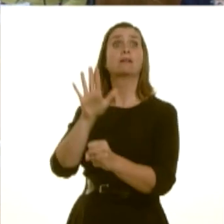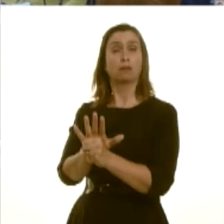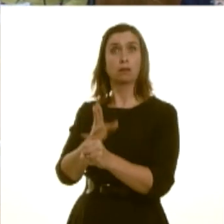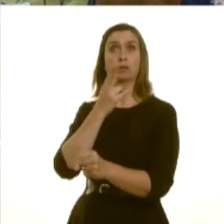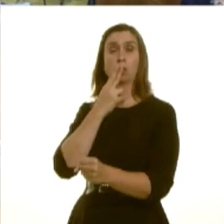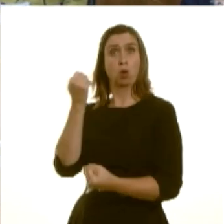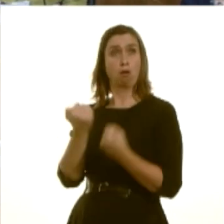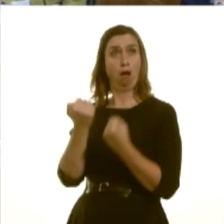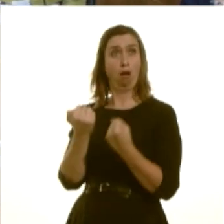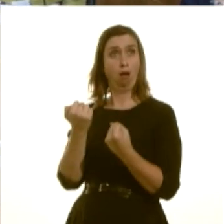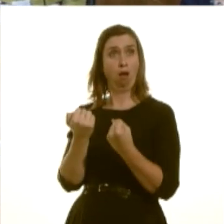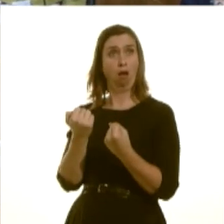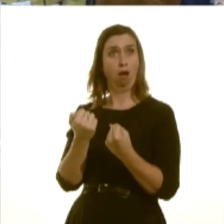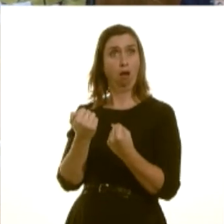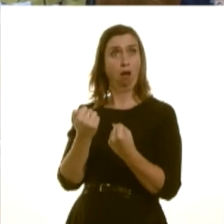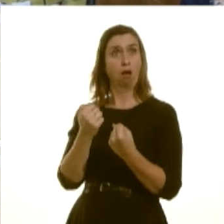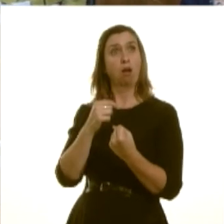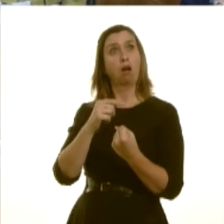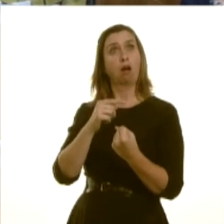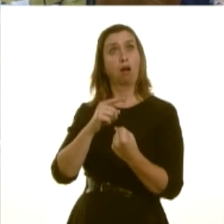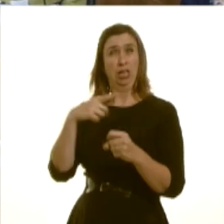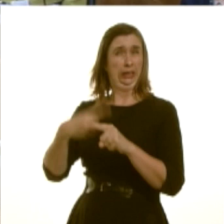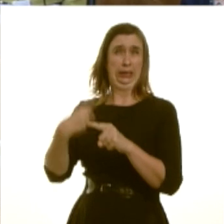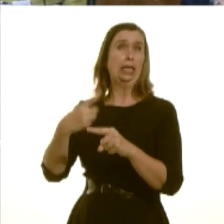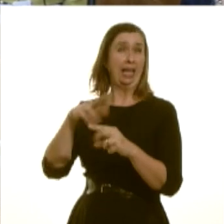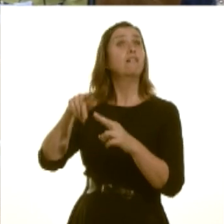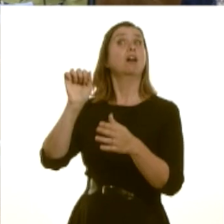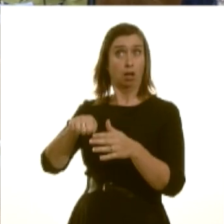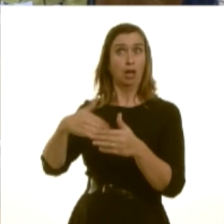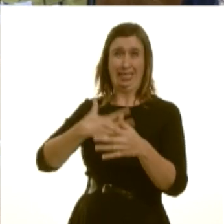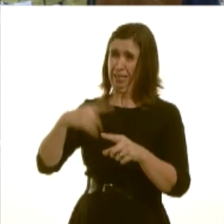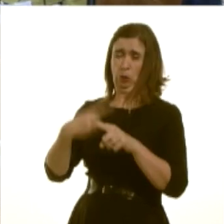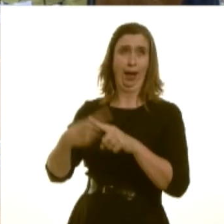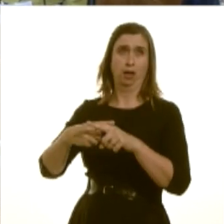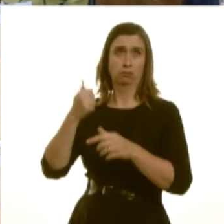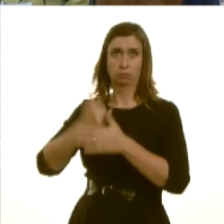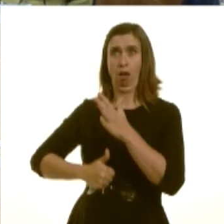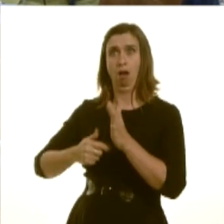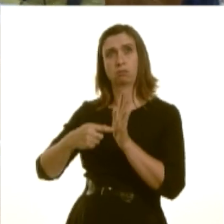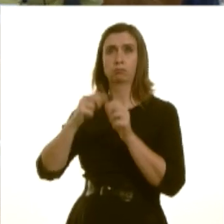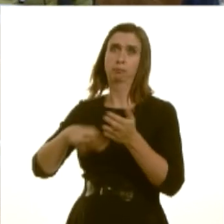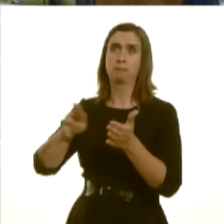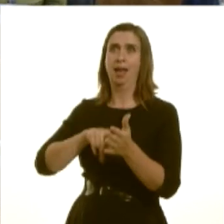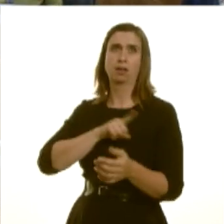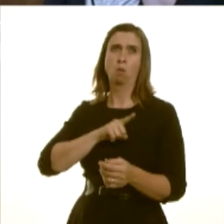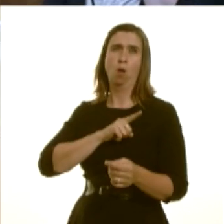as one in 10 children are still being exposed to smoke while travelling in cars?